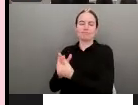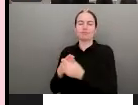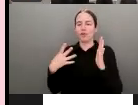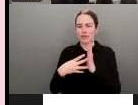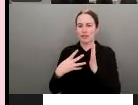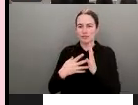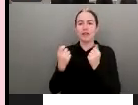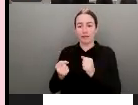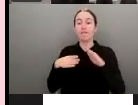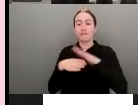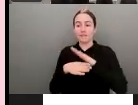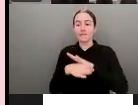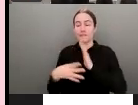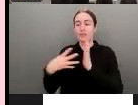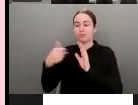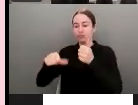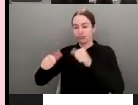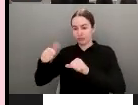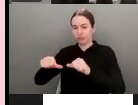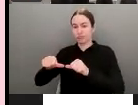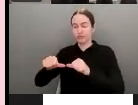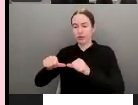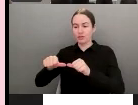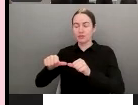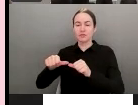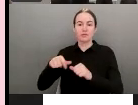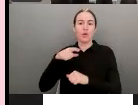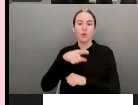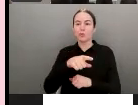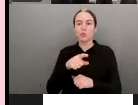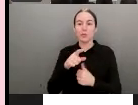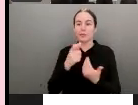you can do, like developer, or writing tests on your app,